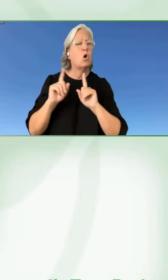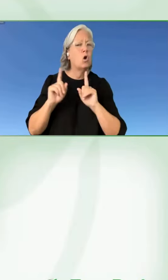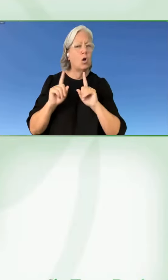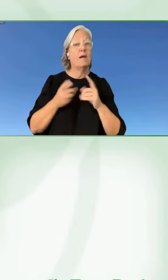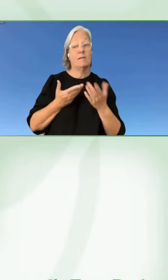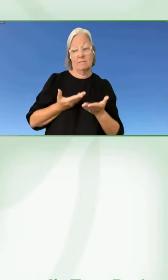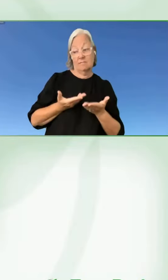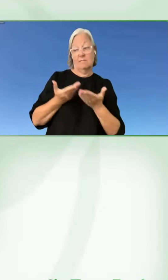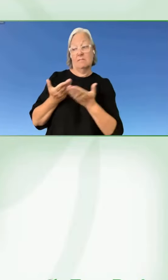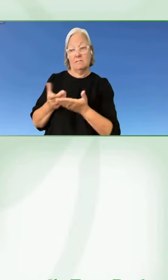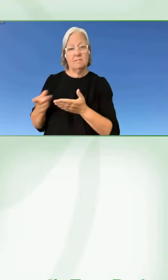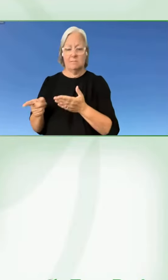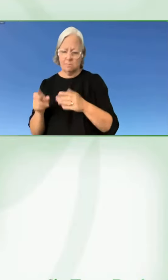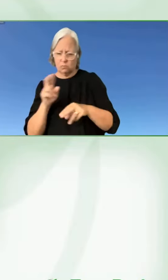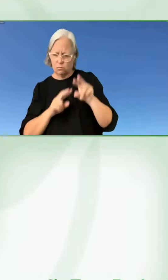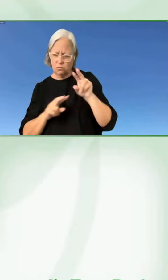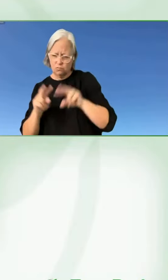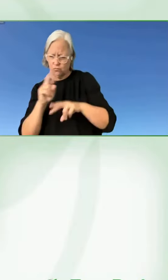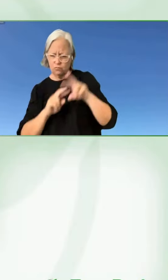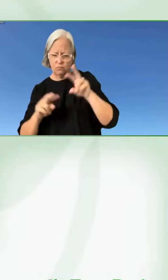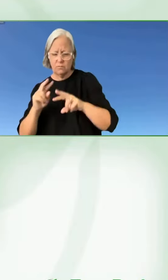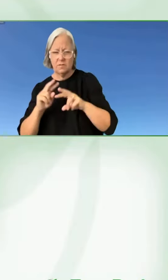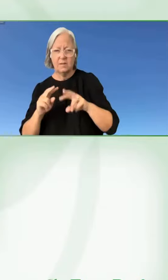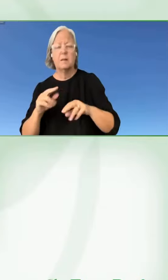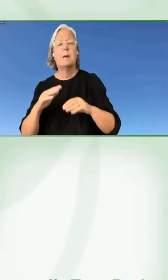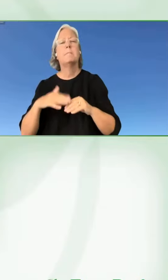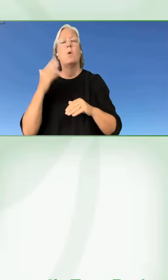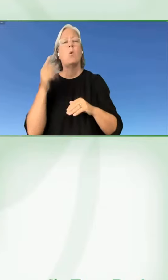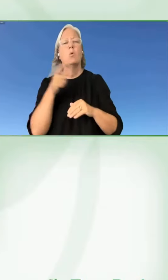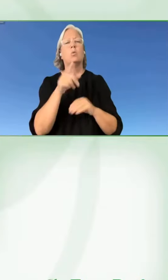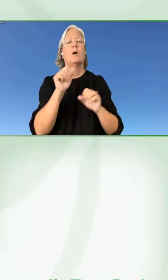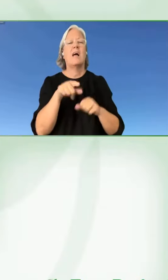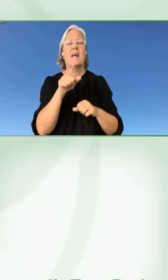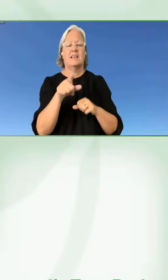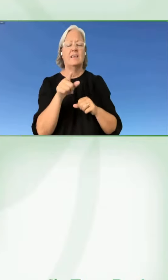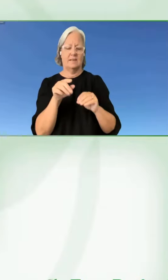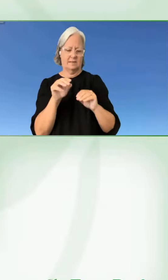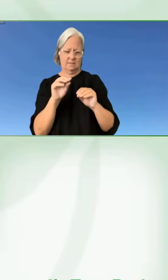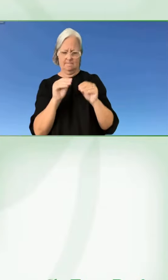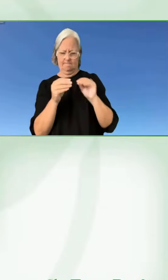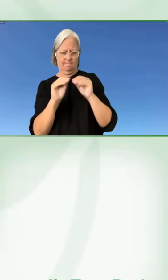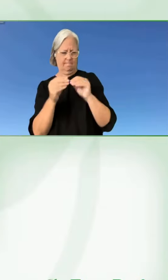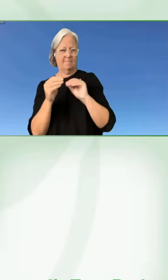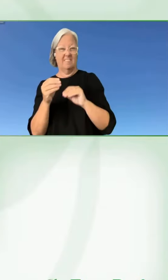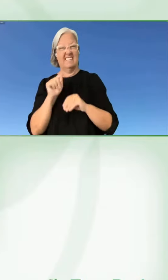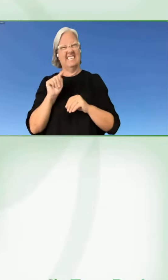least 50% and also has ensured high quality of old text descriptions.